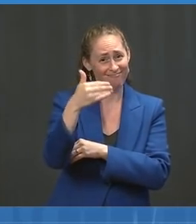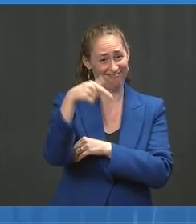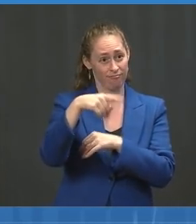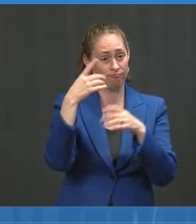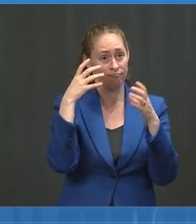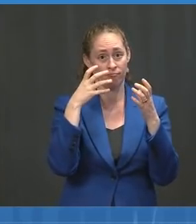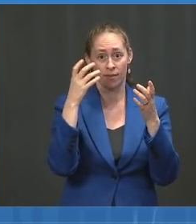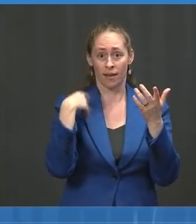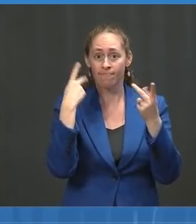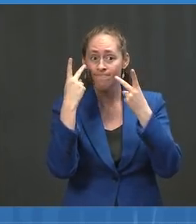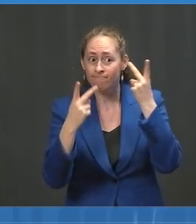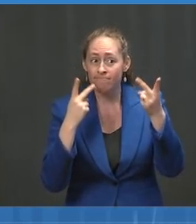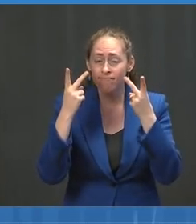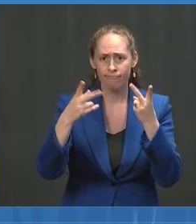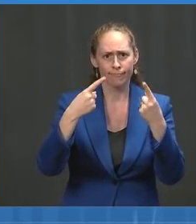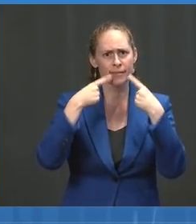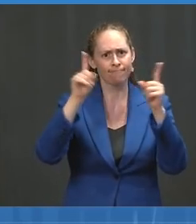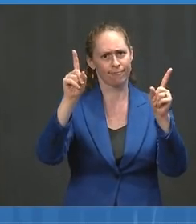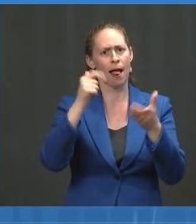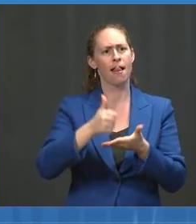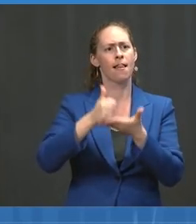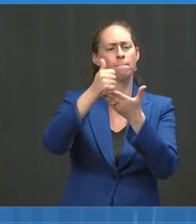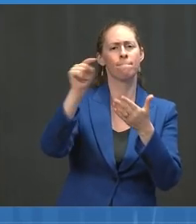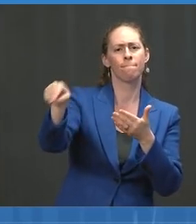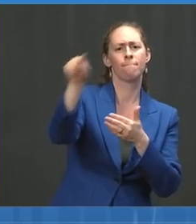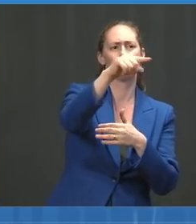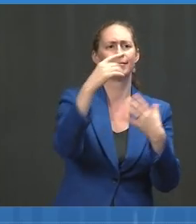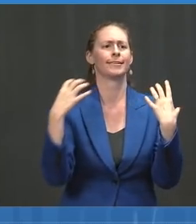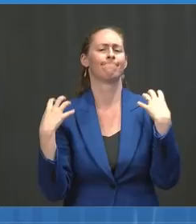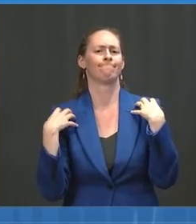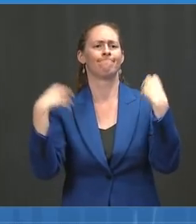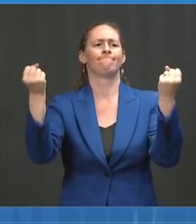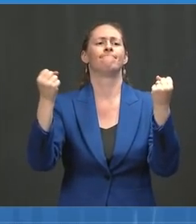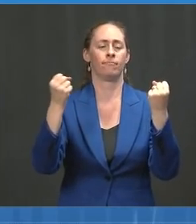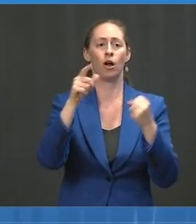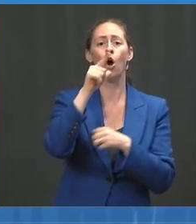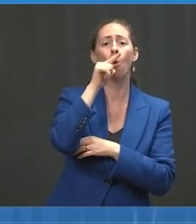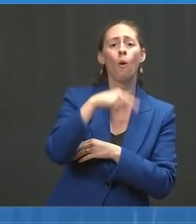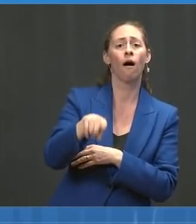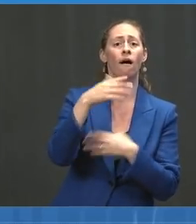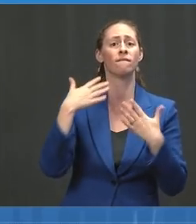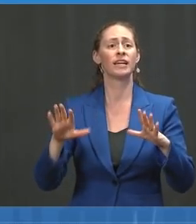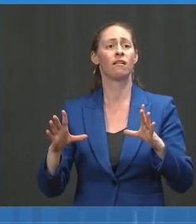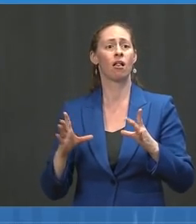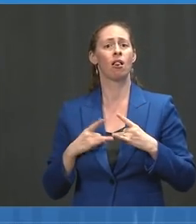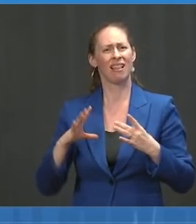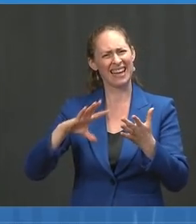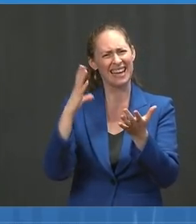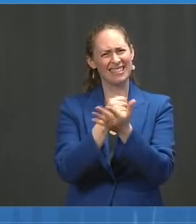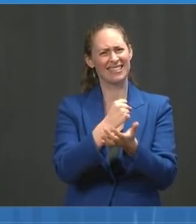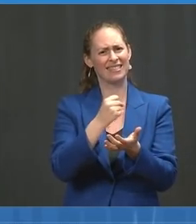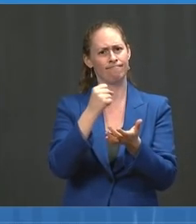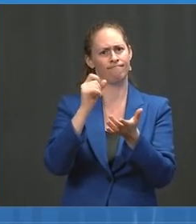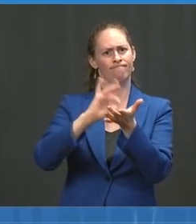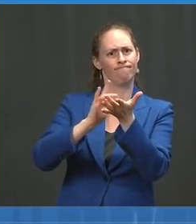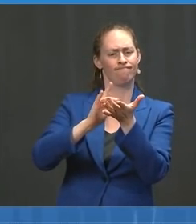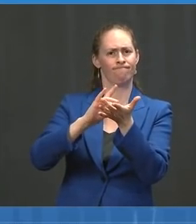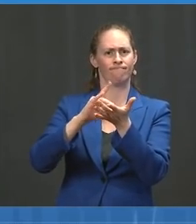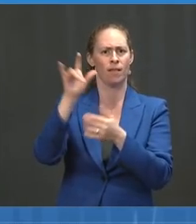of treating early infection. Next slide. Now, if you look at the people who should benefit from this,